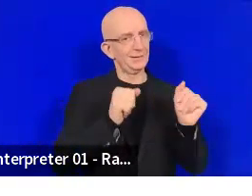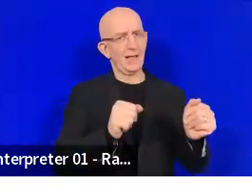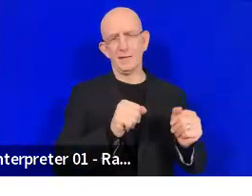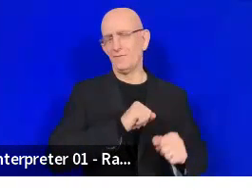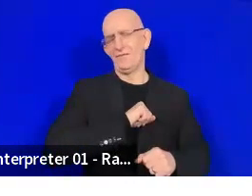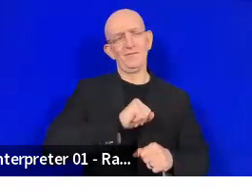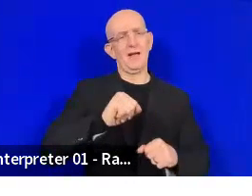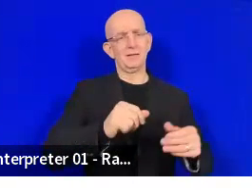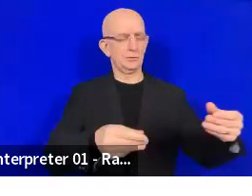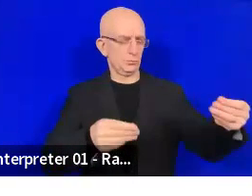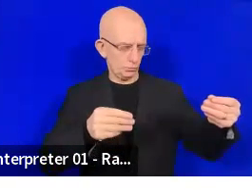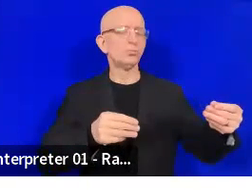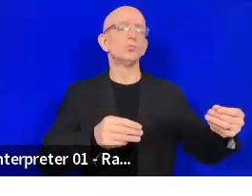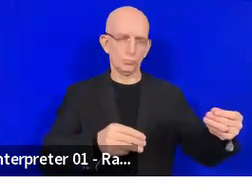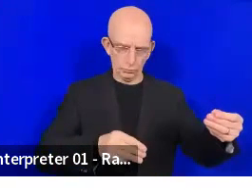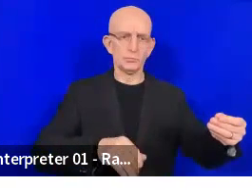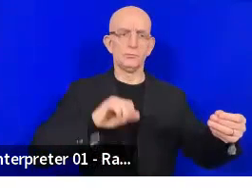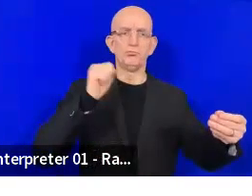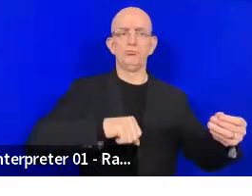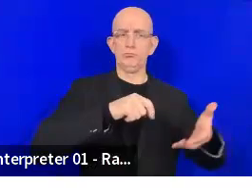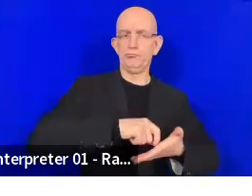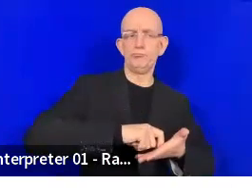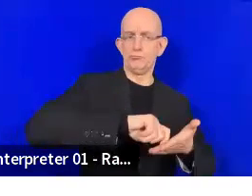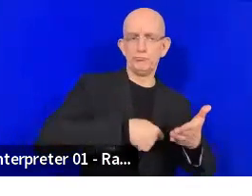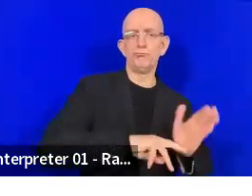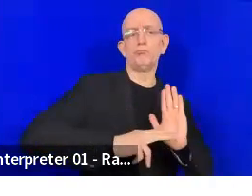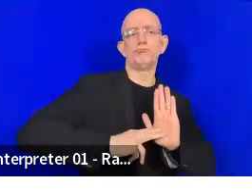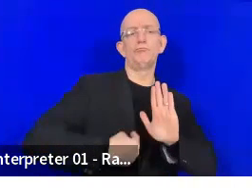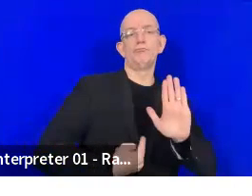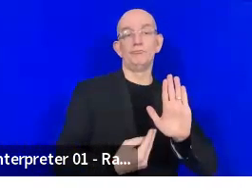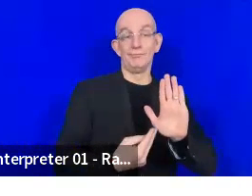And then, finally, my favorite part is about the social media toolkit.